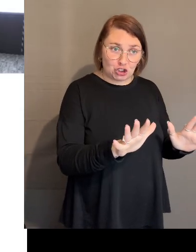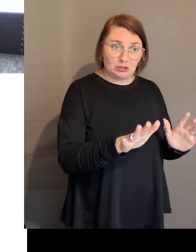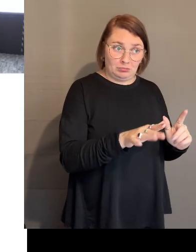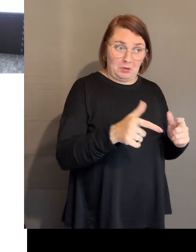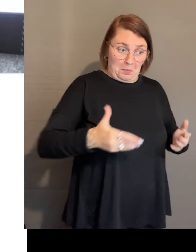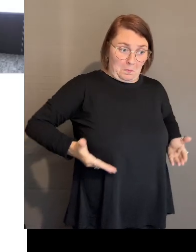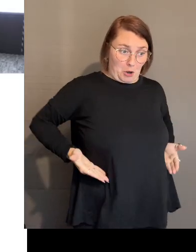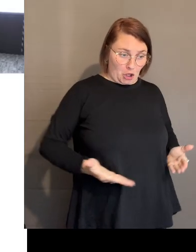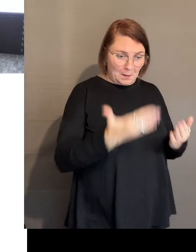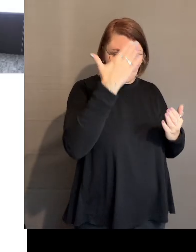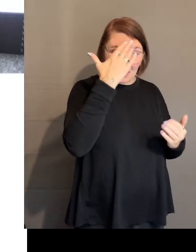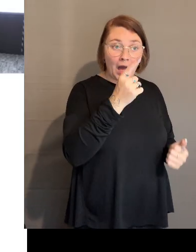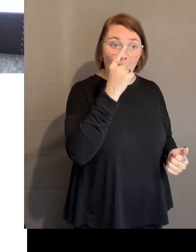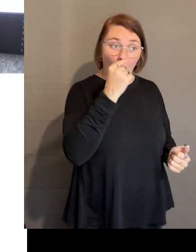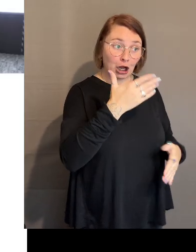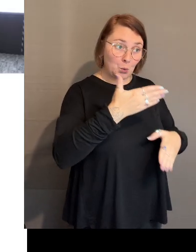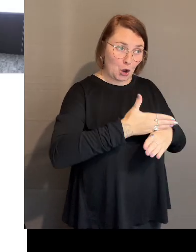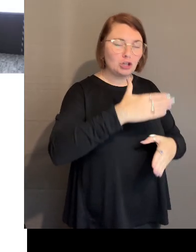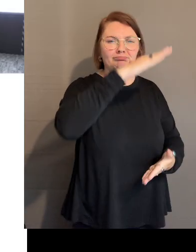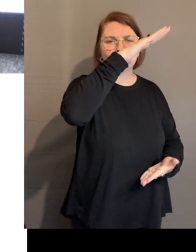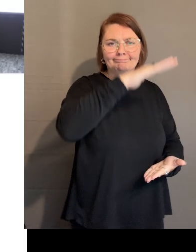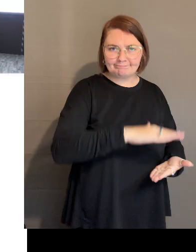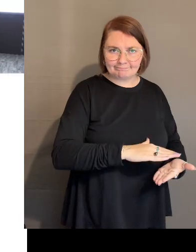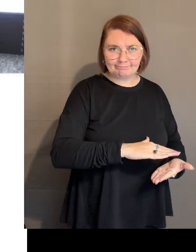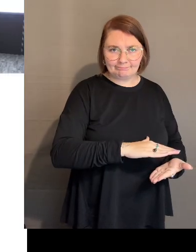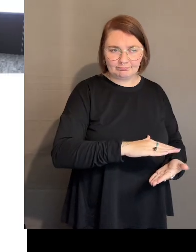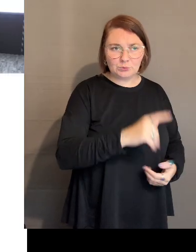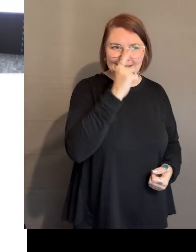The likelihood that mothers are working is reduced.